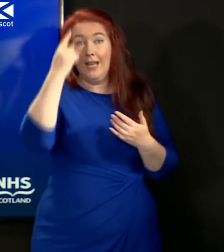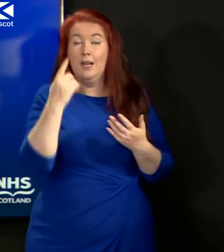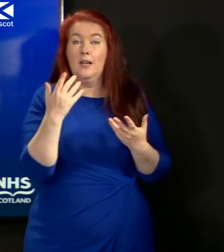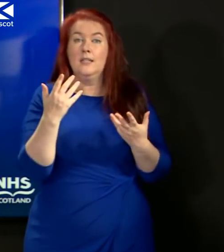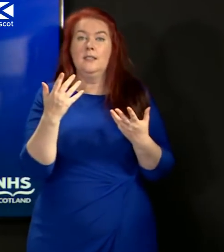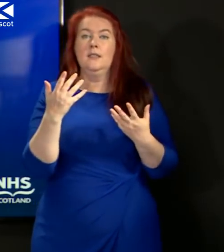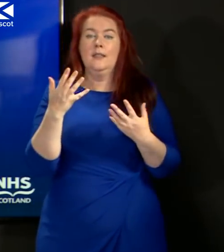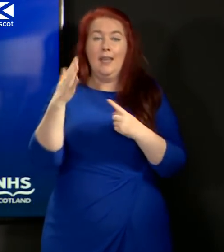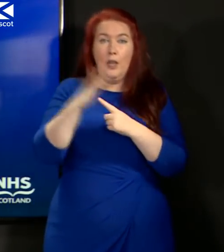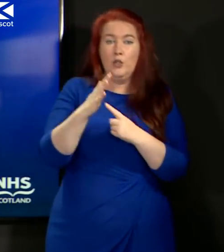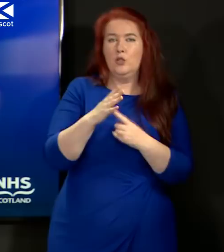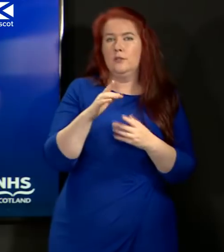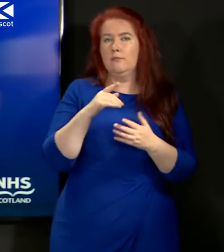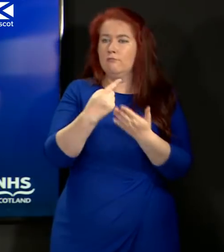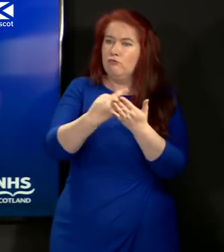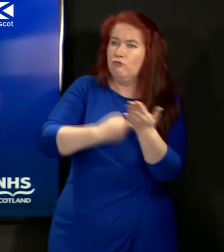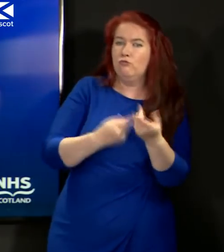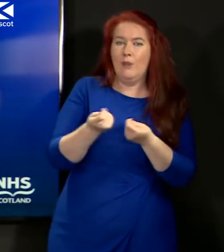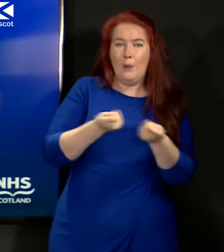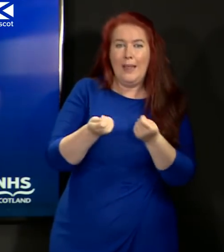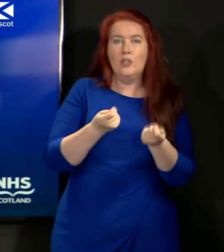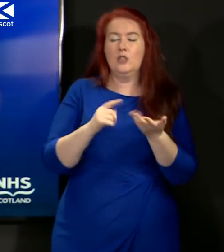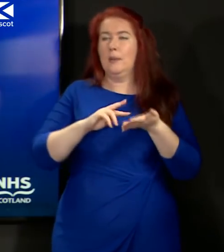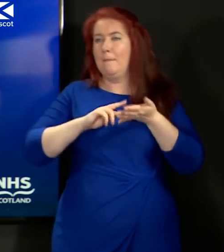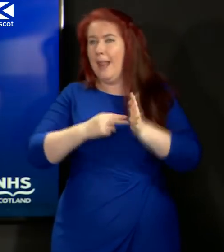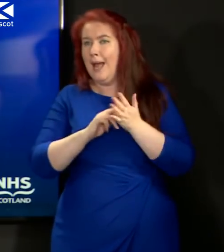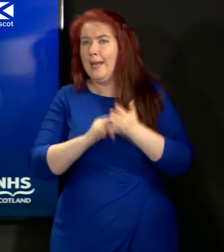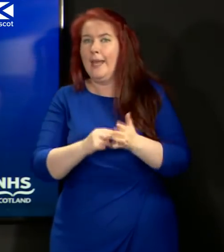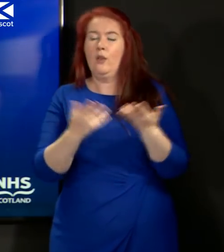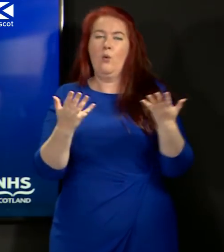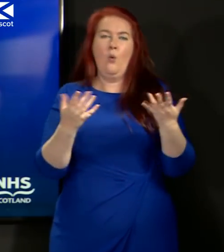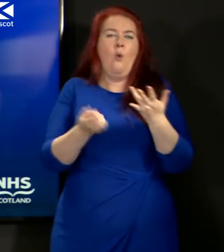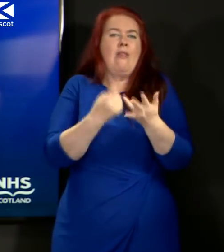whether it is around planning, whether it is around other areas that we can look at